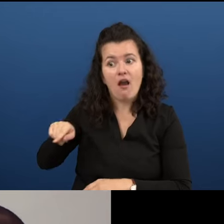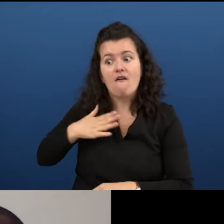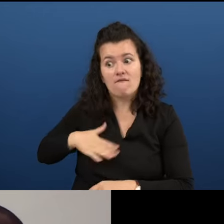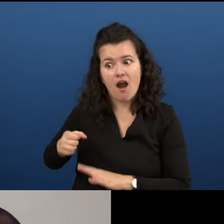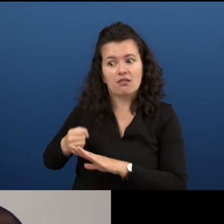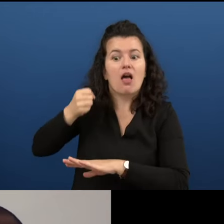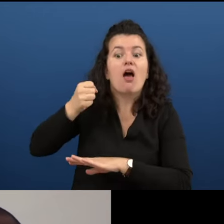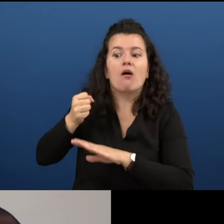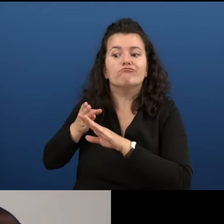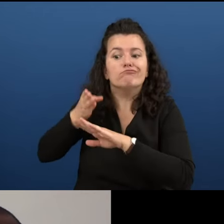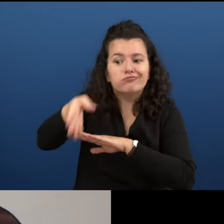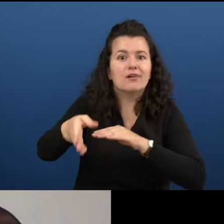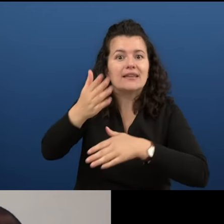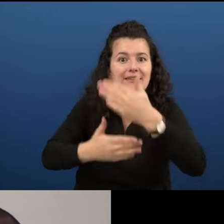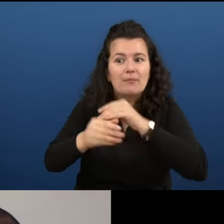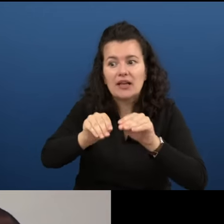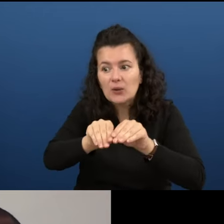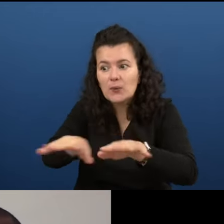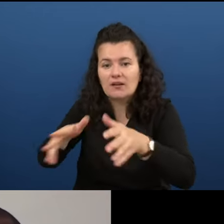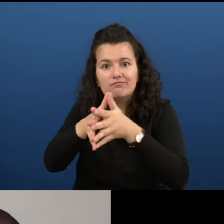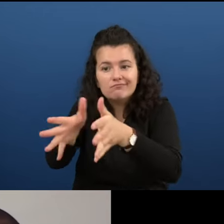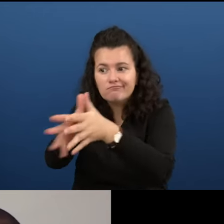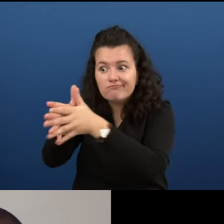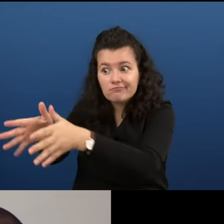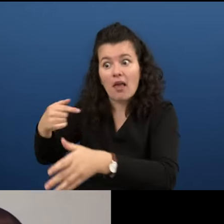people that it's possible, and we can be happy. 10:19:12 So we're very happy and proud seeing